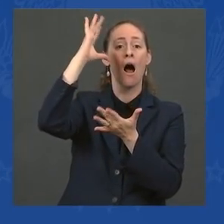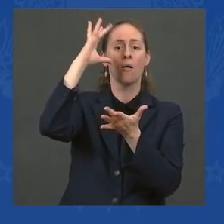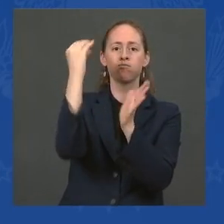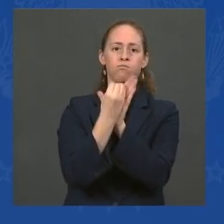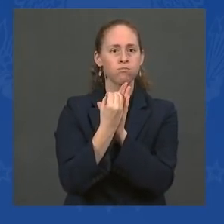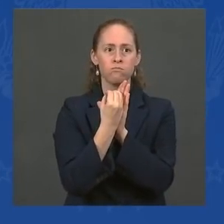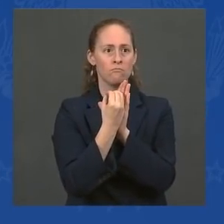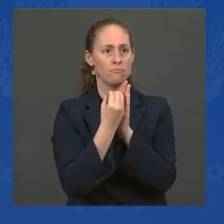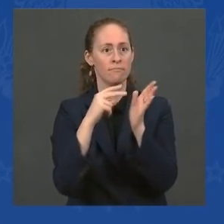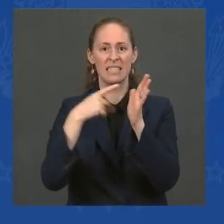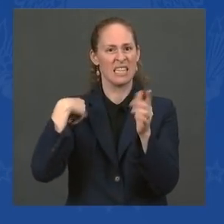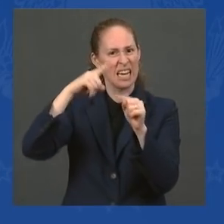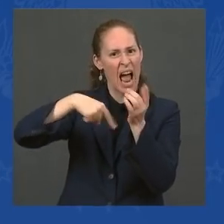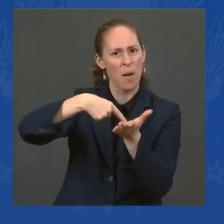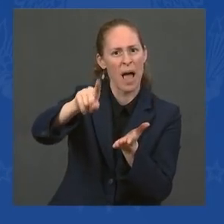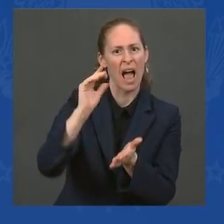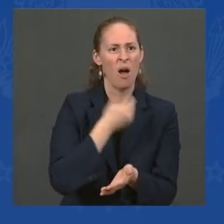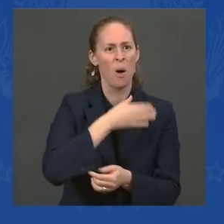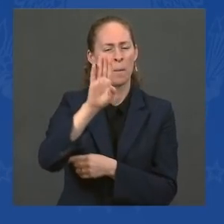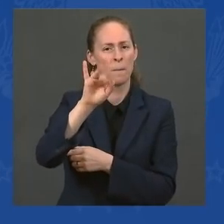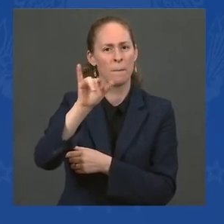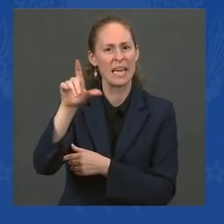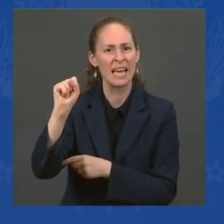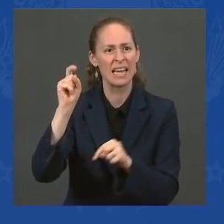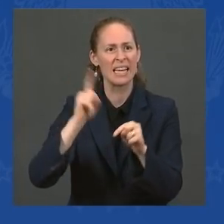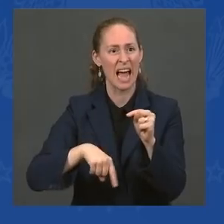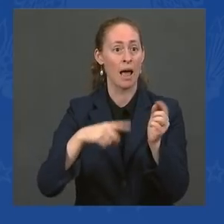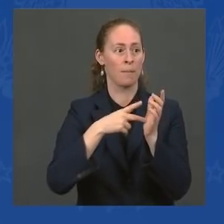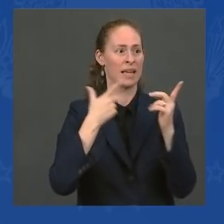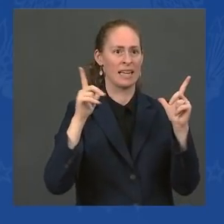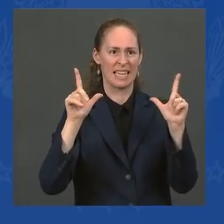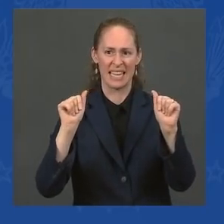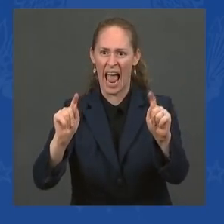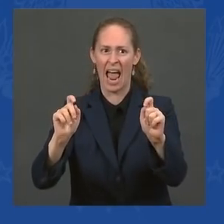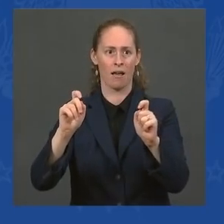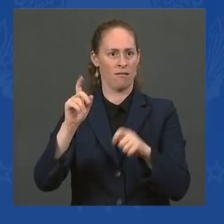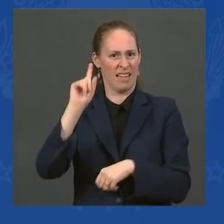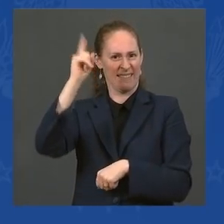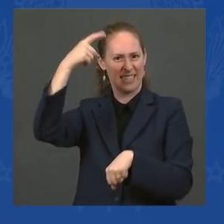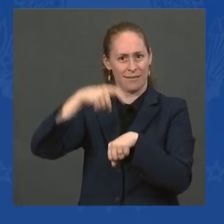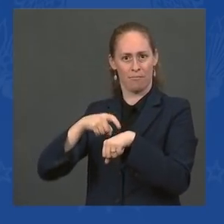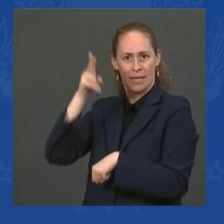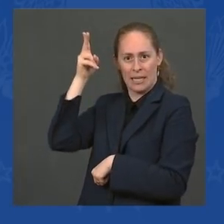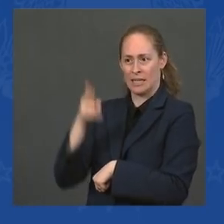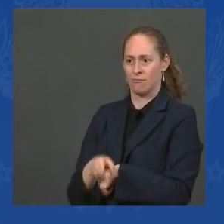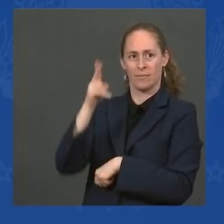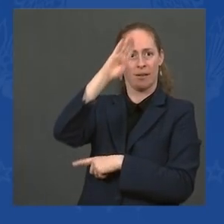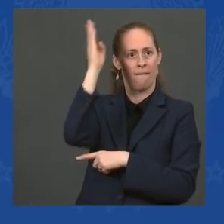and American would default for the first time in history. And default will call into question